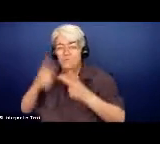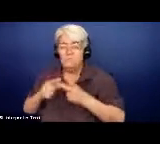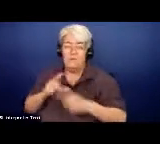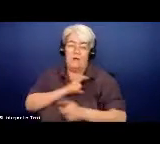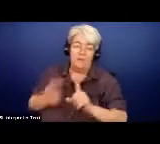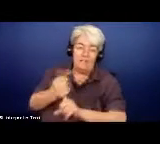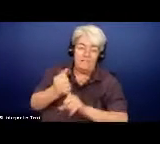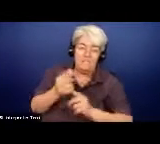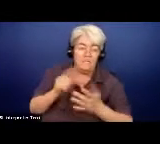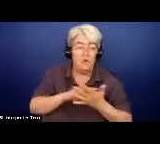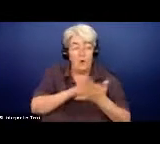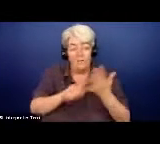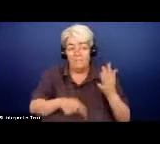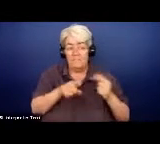They don't look very sequential at all.